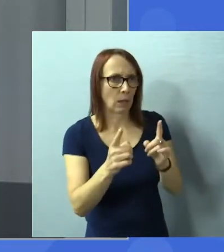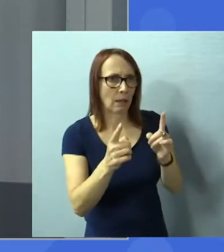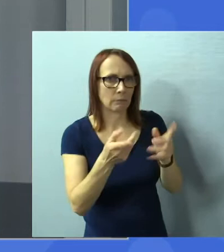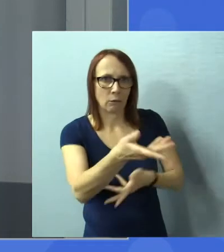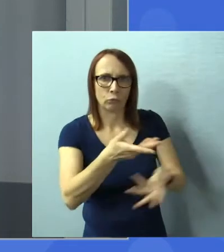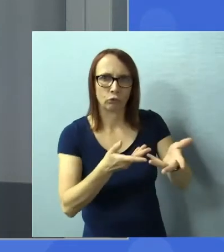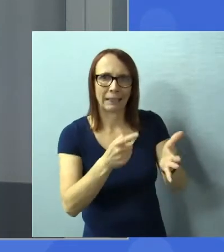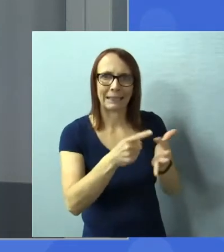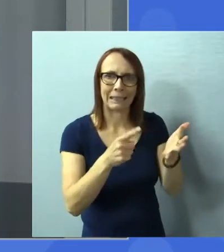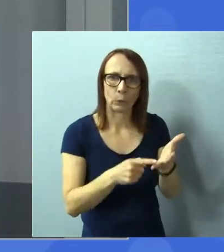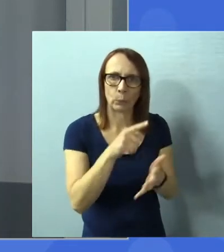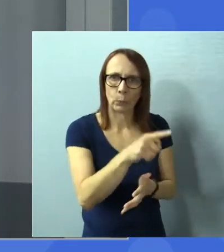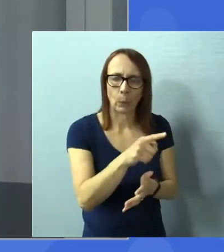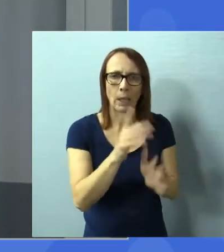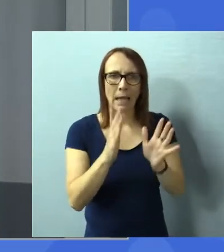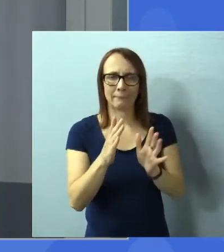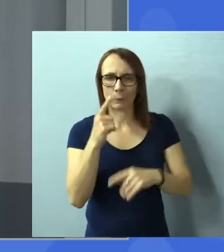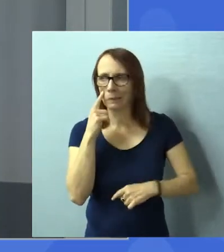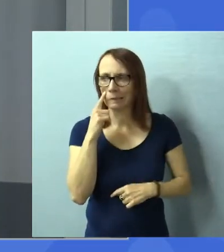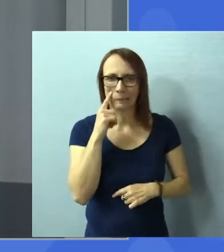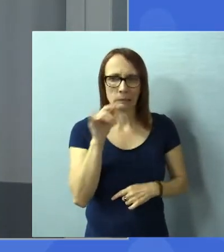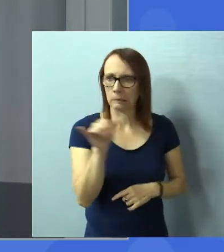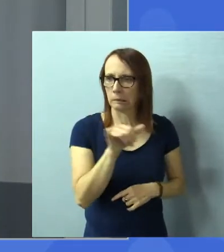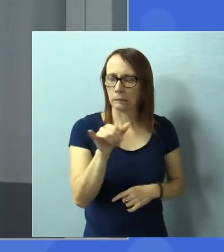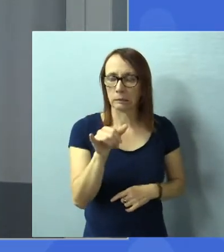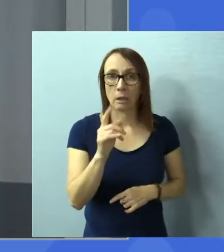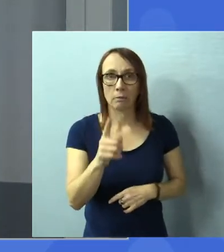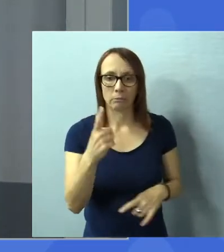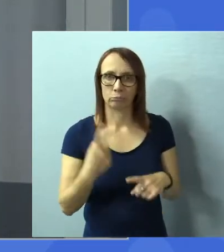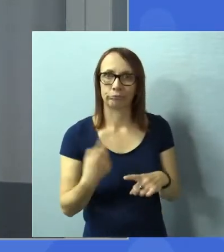all these difficult choices and I in a hadith context and so it seems extremely